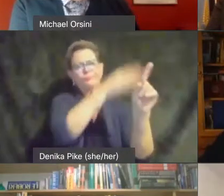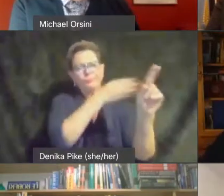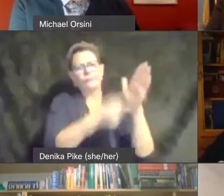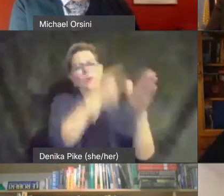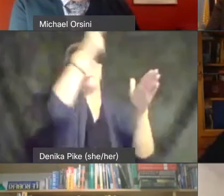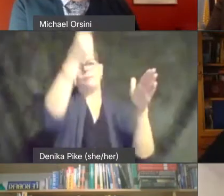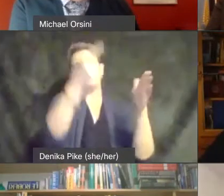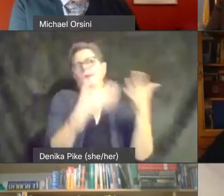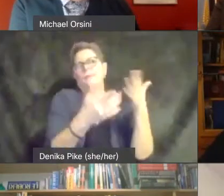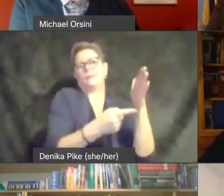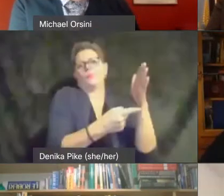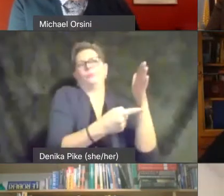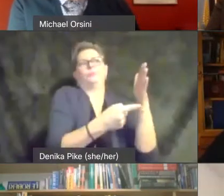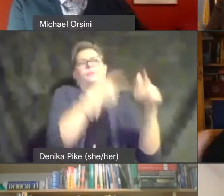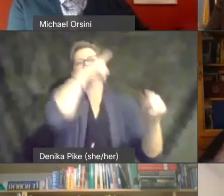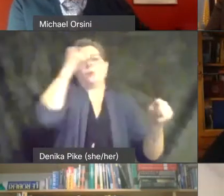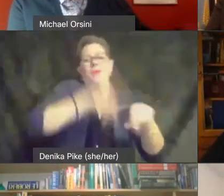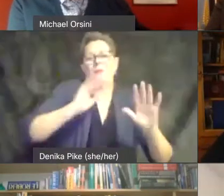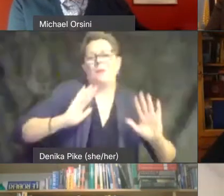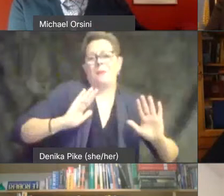They're often members of the community, but during a time or that.